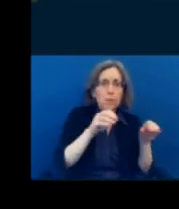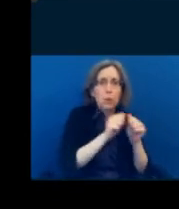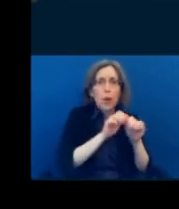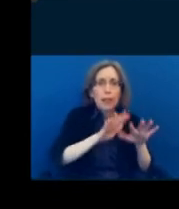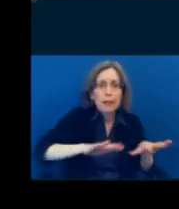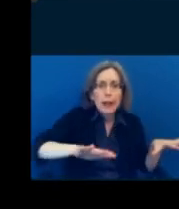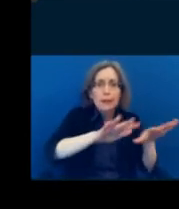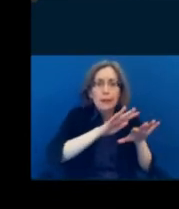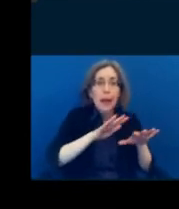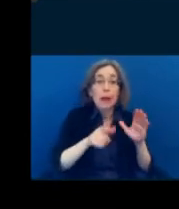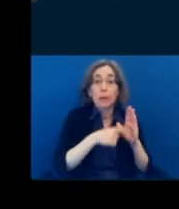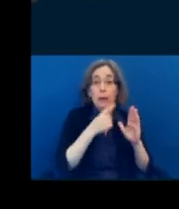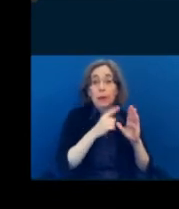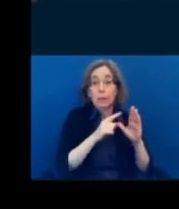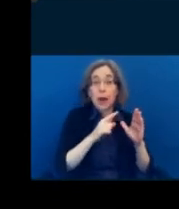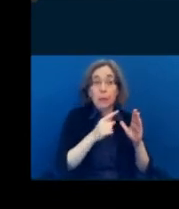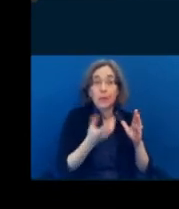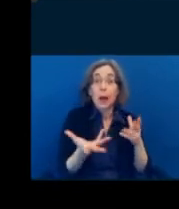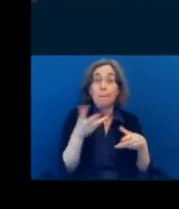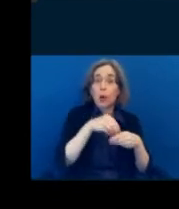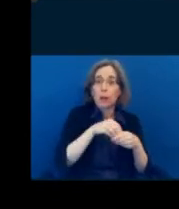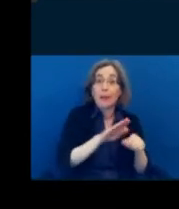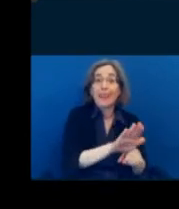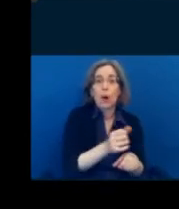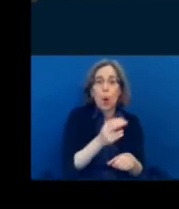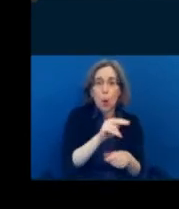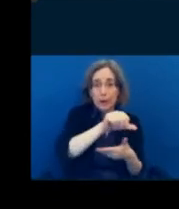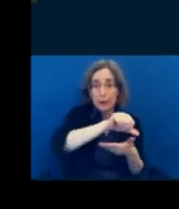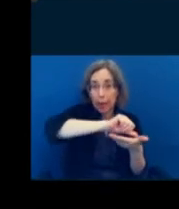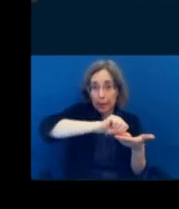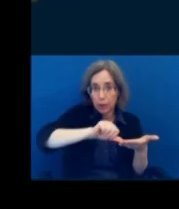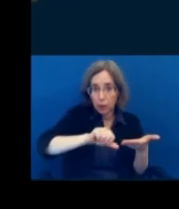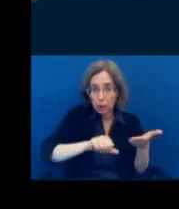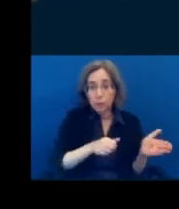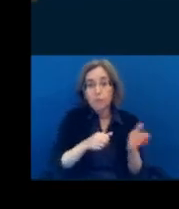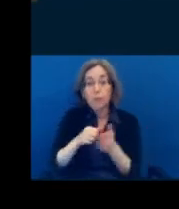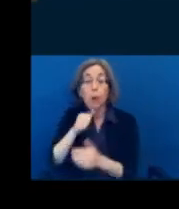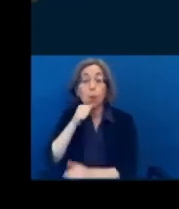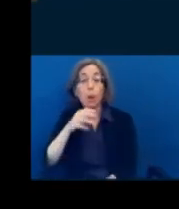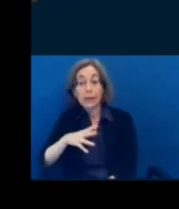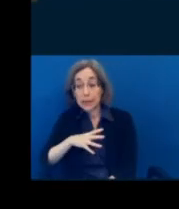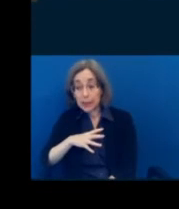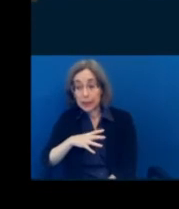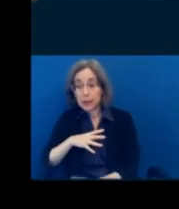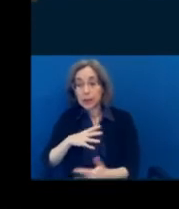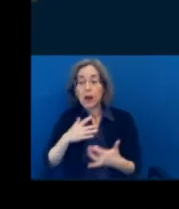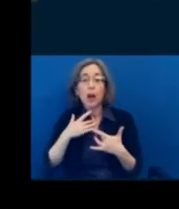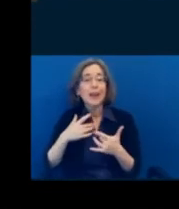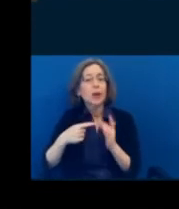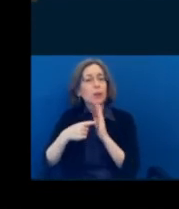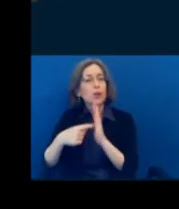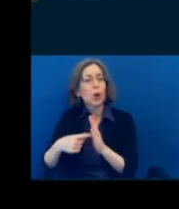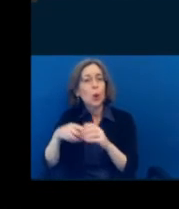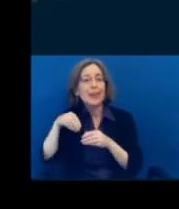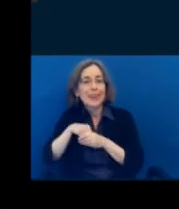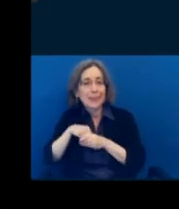PARTICIPATING IN THEIR OWN DISSECTION. WOMEN HOWEVER ARE GENERALLY SHOWN IN INTERIOR SETTING OR